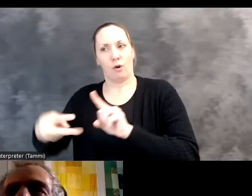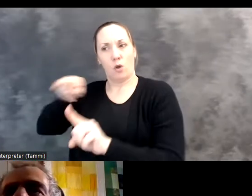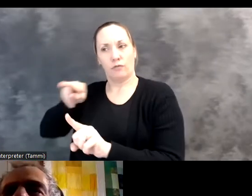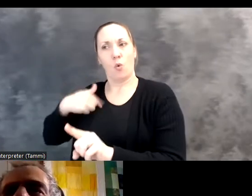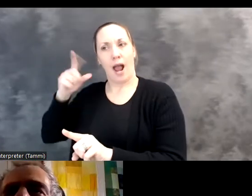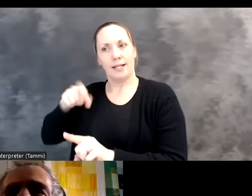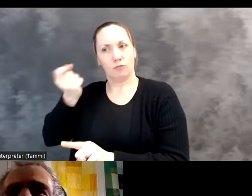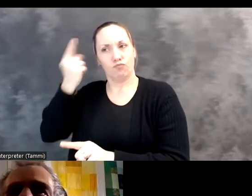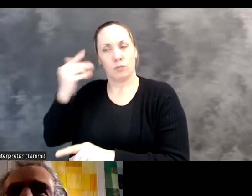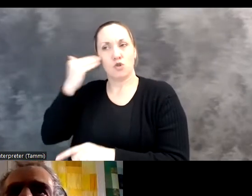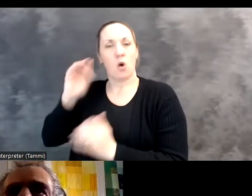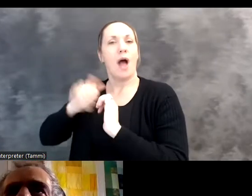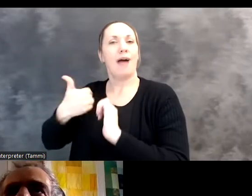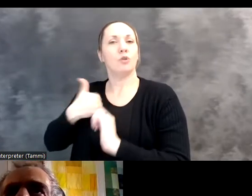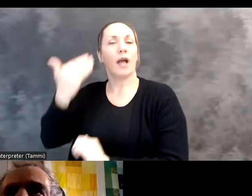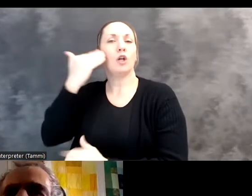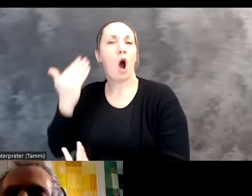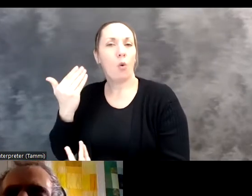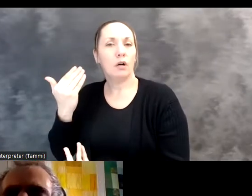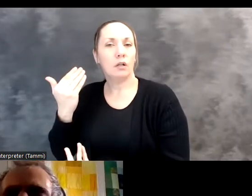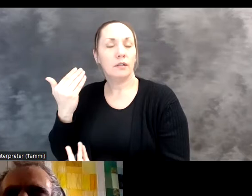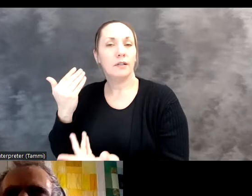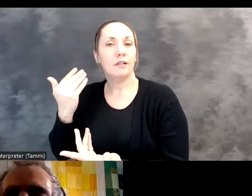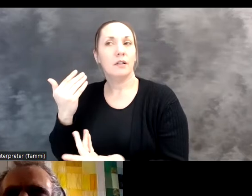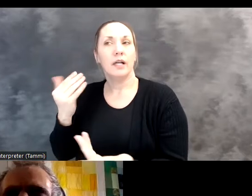about. Why don't you help me because from an engineering point of